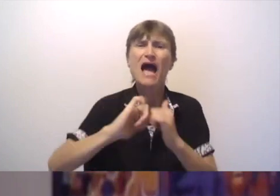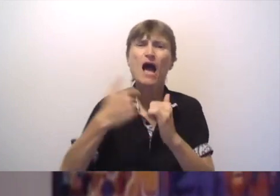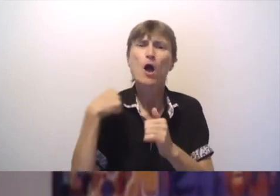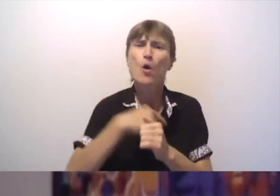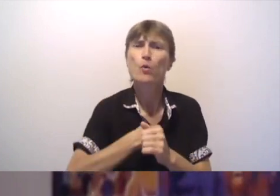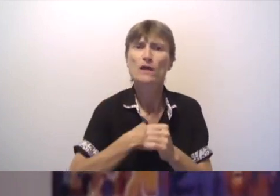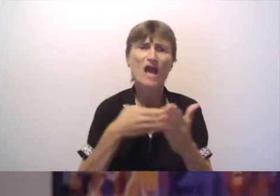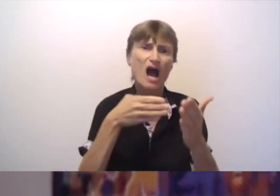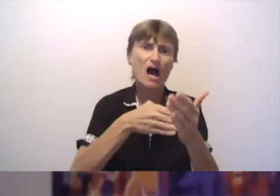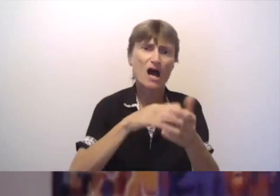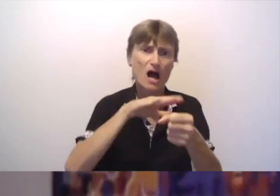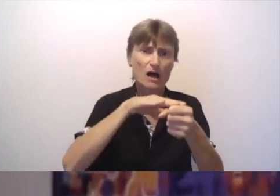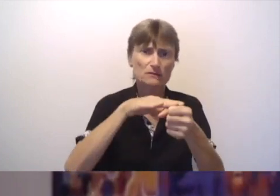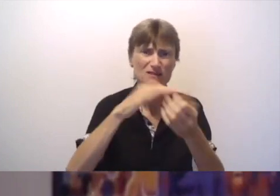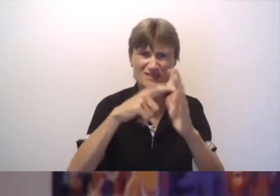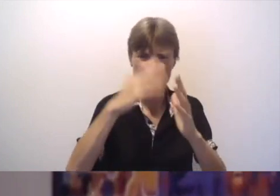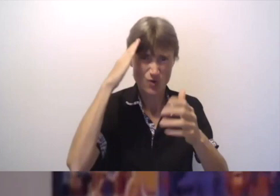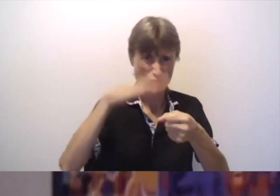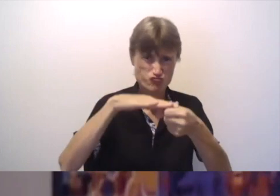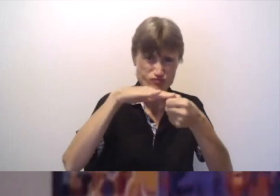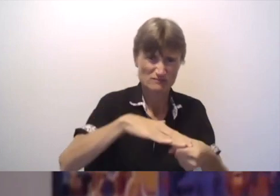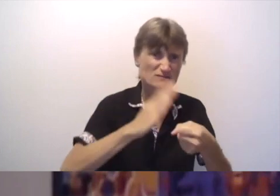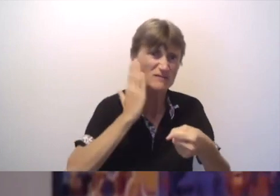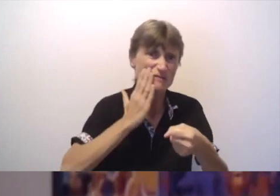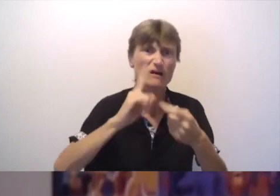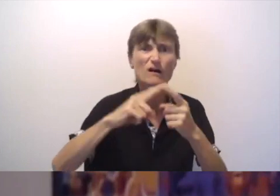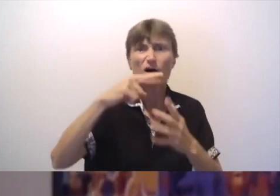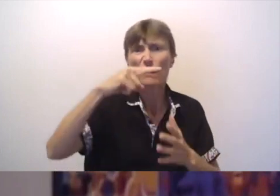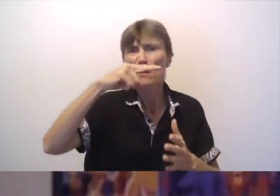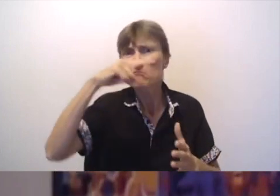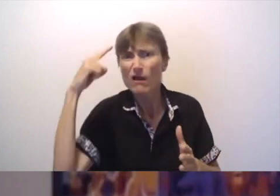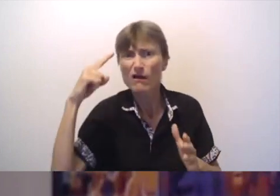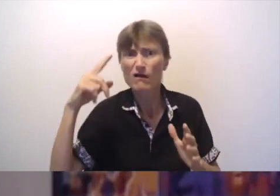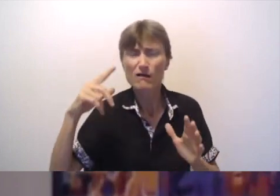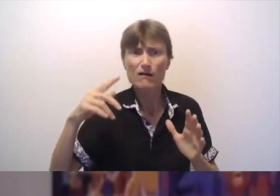qualifying as artists in the first place would anybody like to have a quick